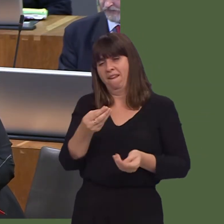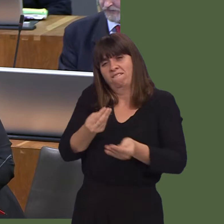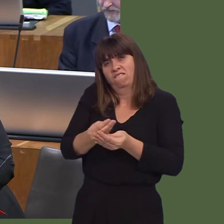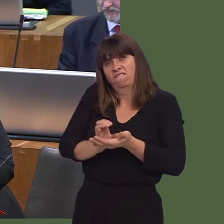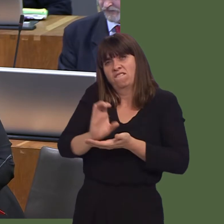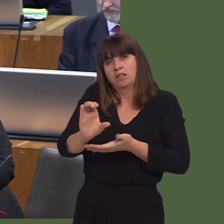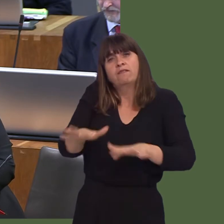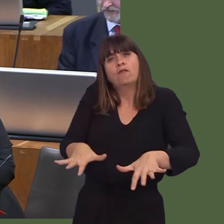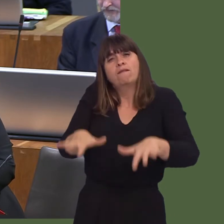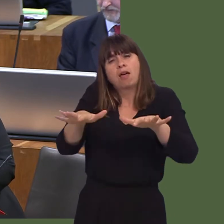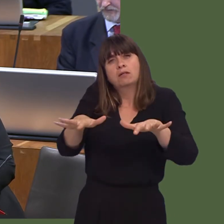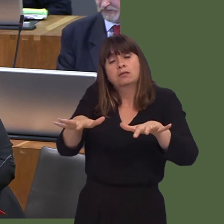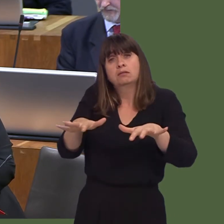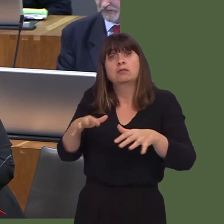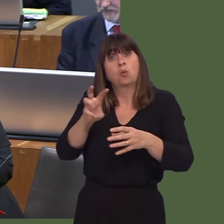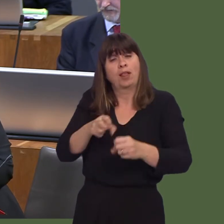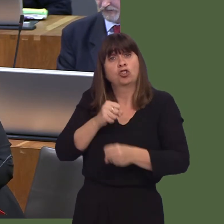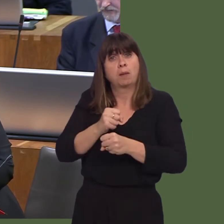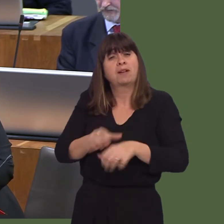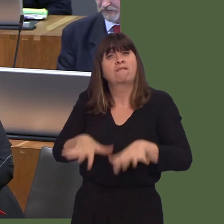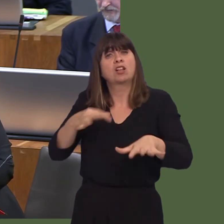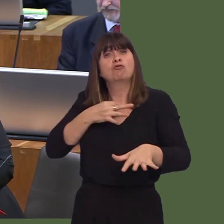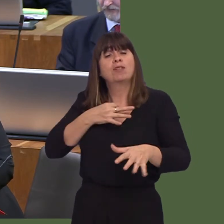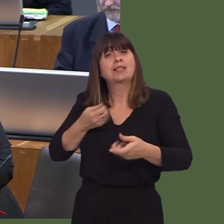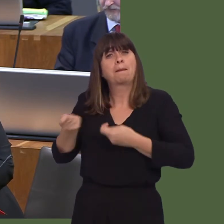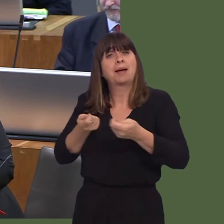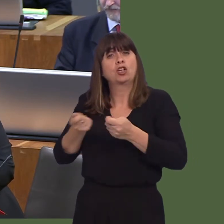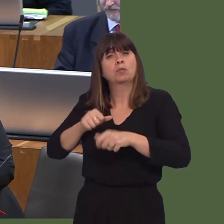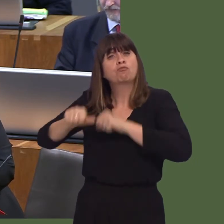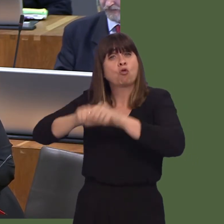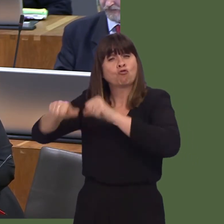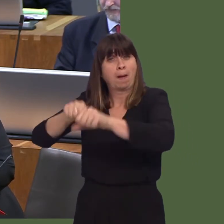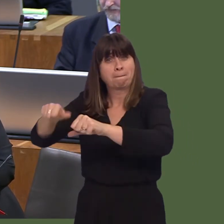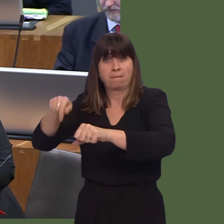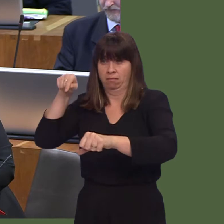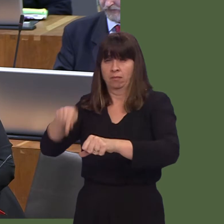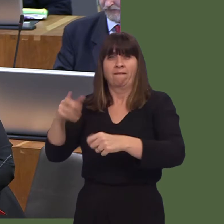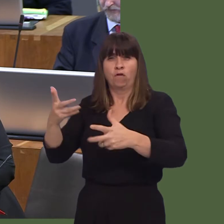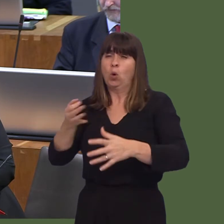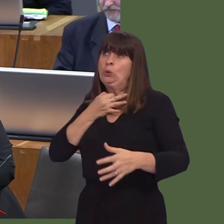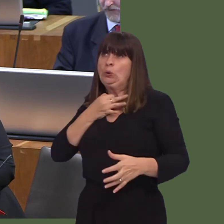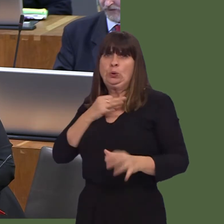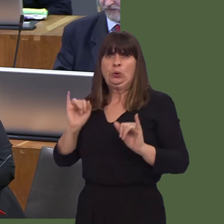in Wales is available from the Welsh Government's flood risk management programme. It is directed at the most high-risk communities in Wales where risk to life remains a priority.